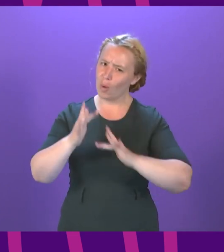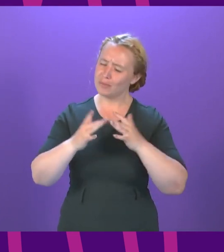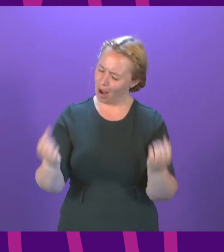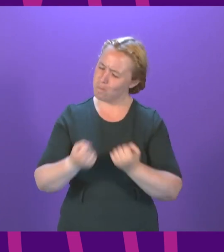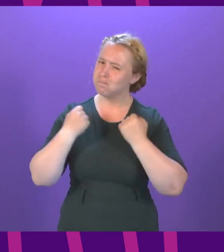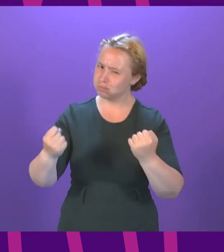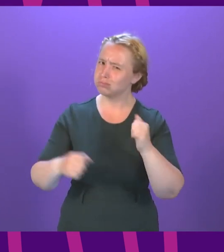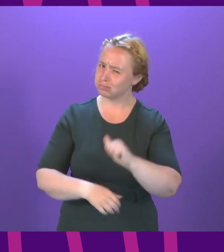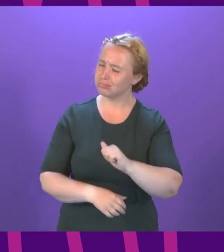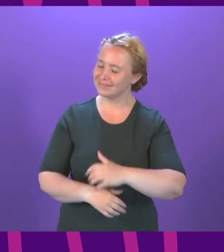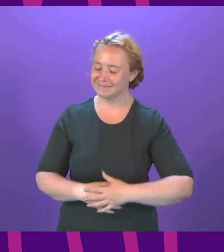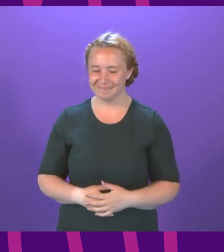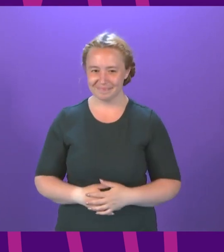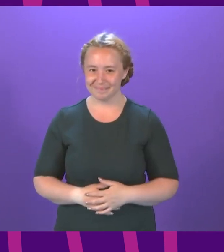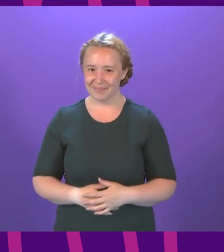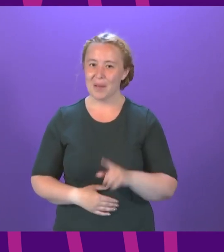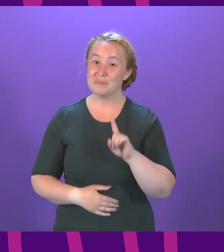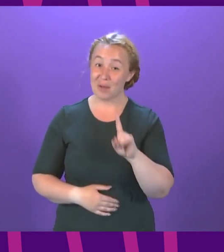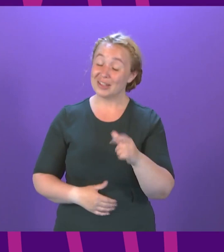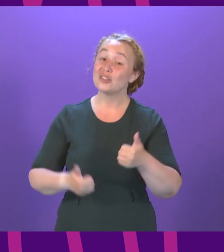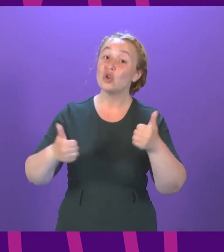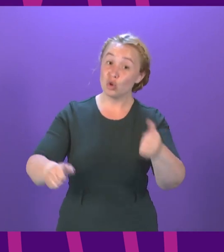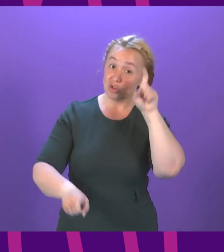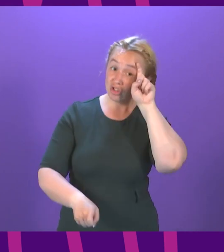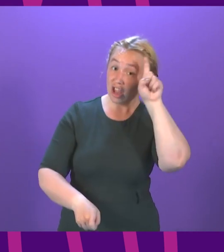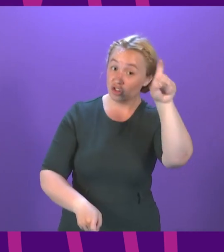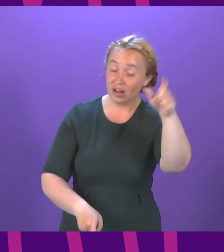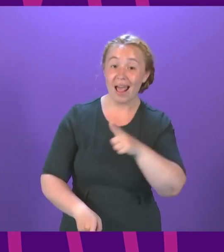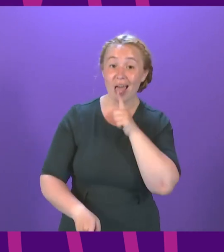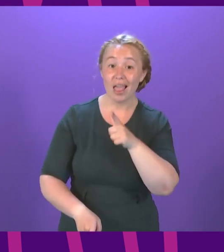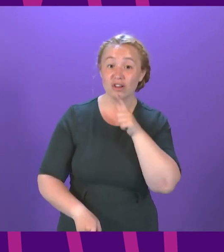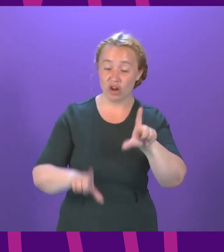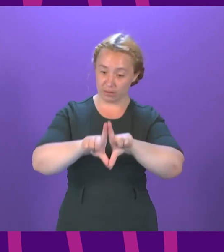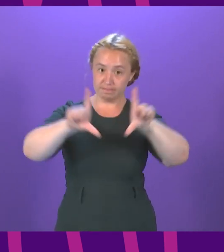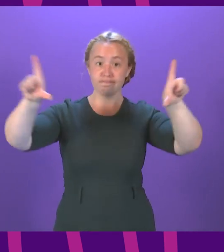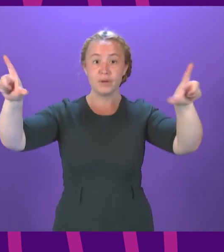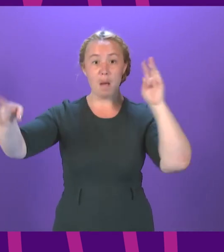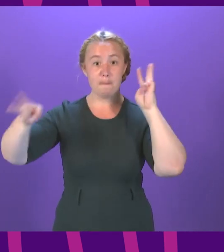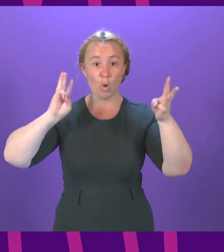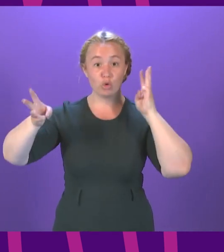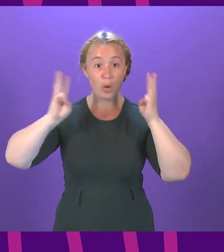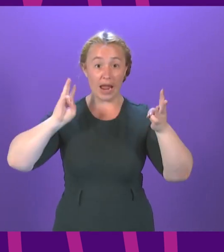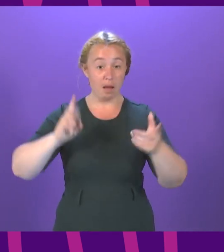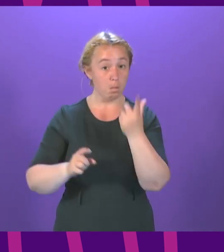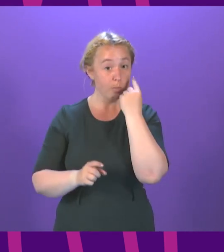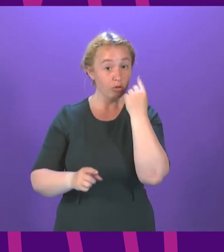Christine Grahame has made a good suggestion. I am not sure that we do not have such signage